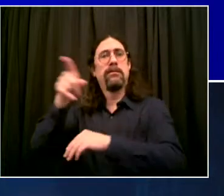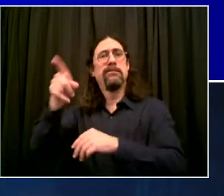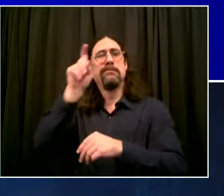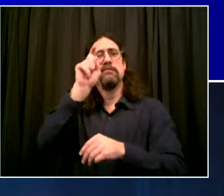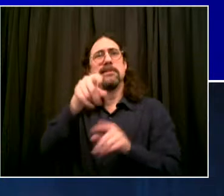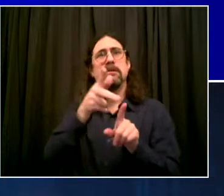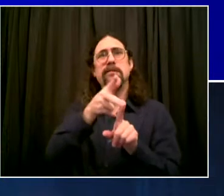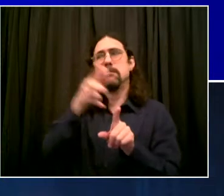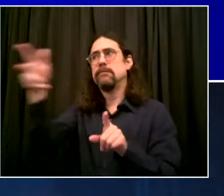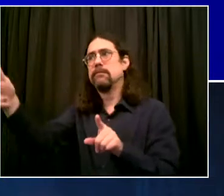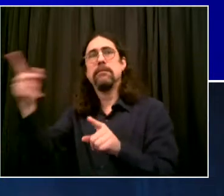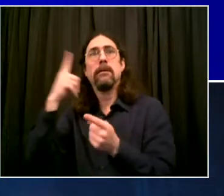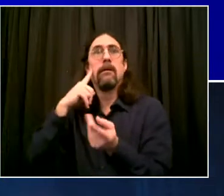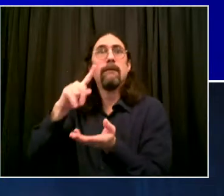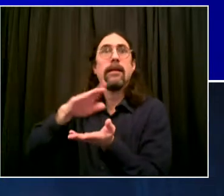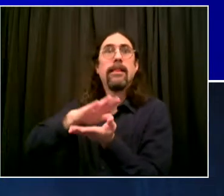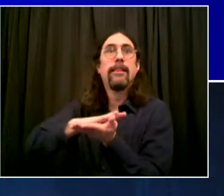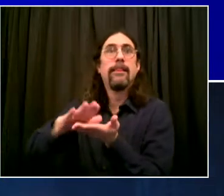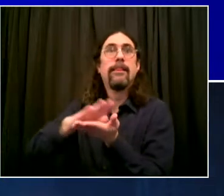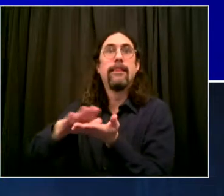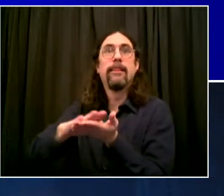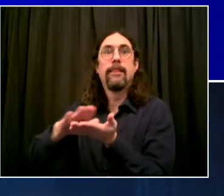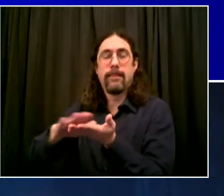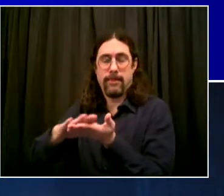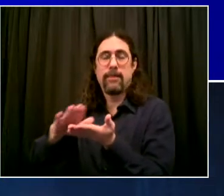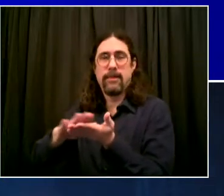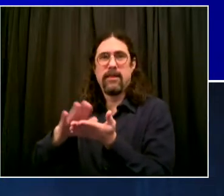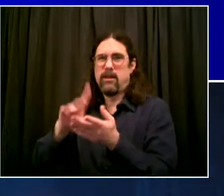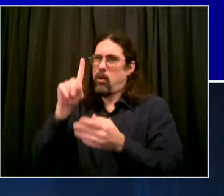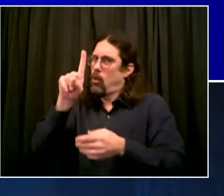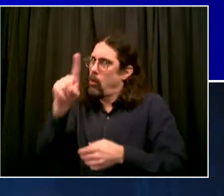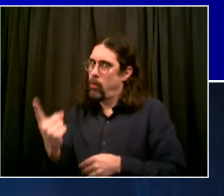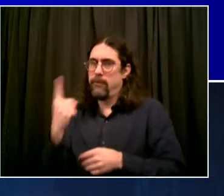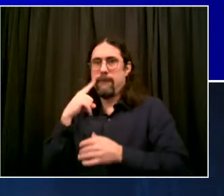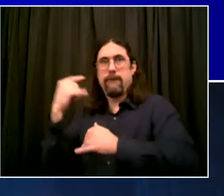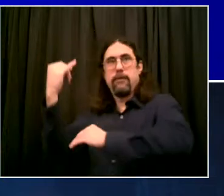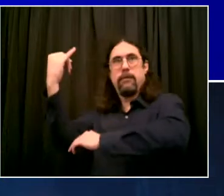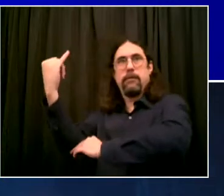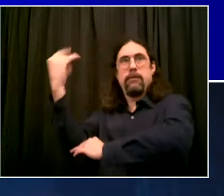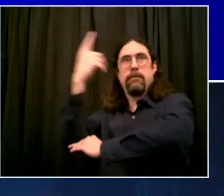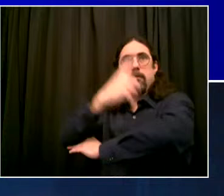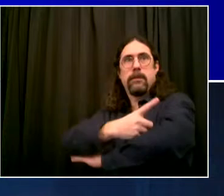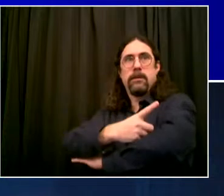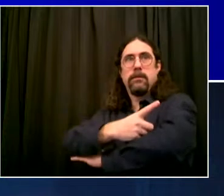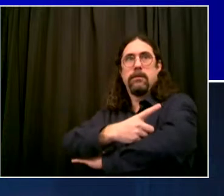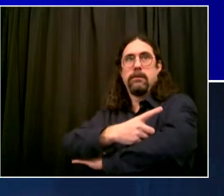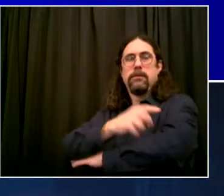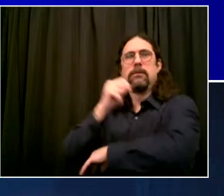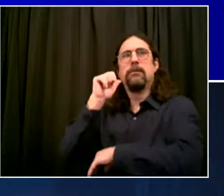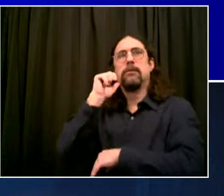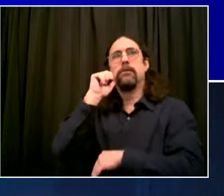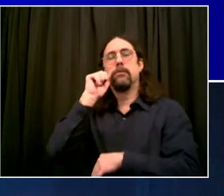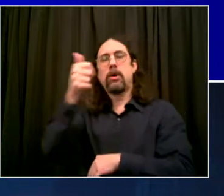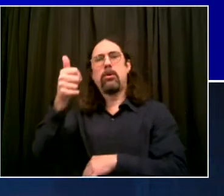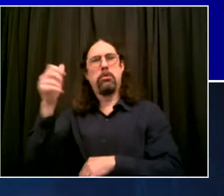TODAY BUT OUTDDROO DINING WILL BE GOING ON. I WANT TO MAKE